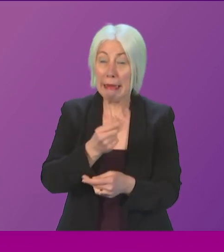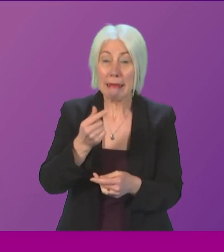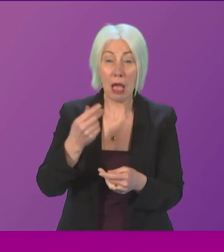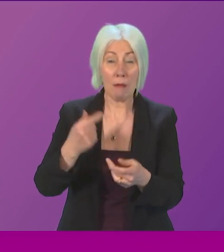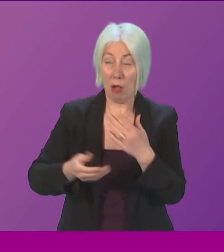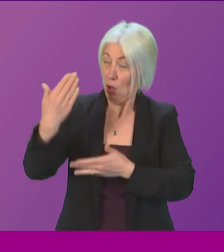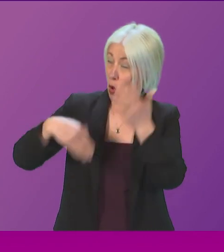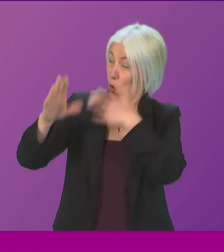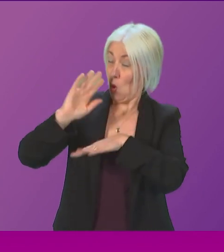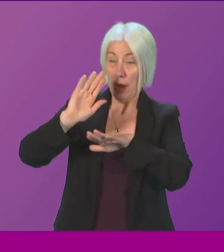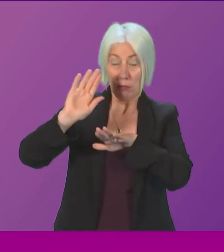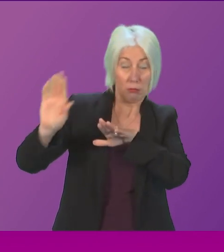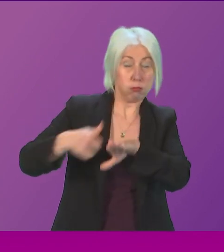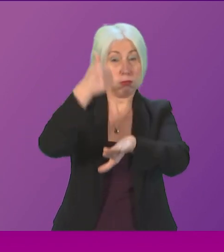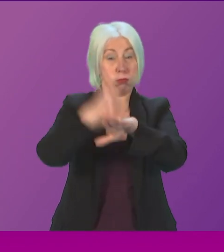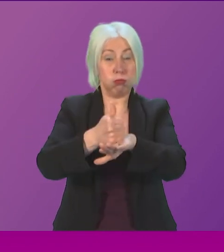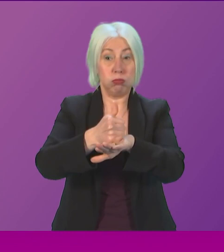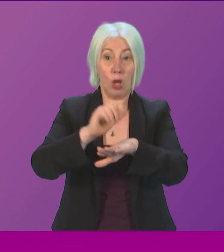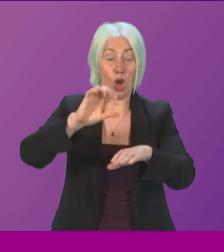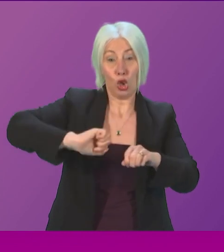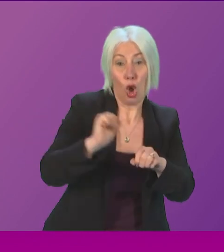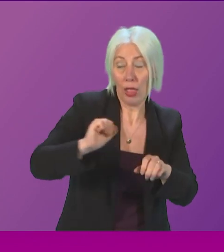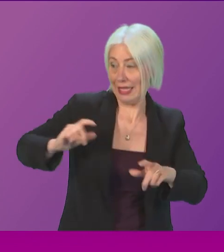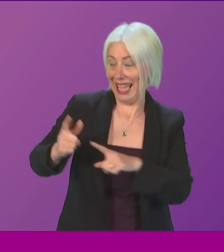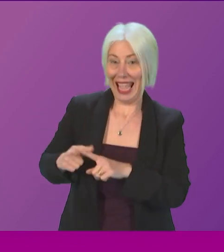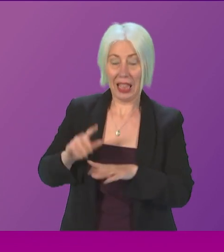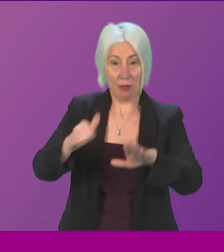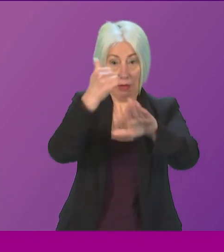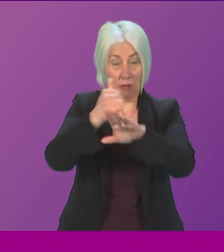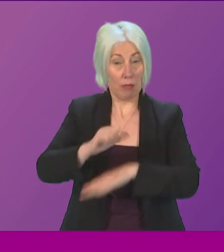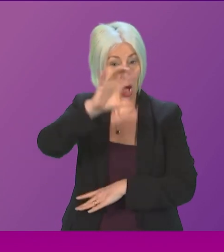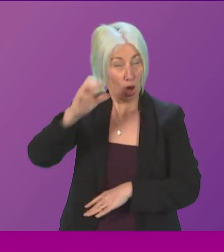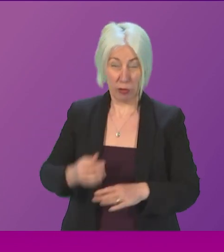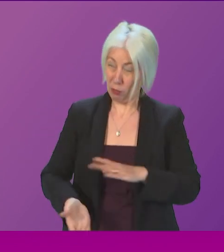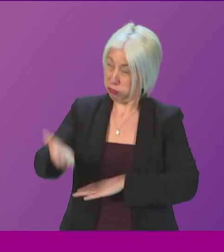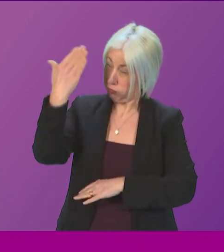of Scotland and England as nations, and it included objects such as St Edward’s chair